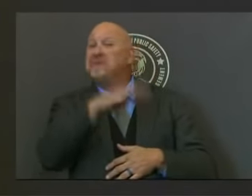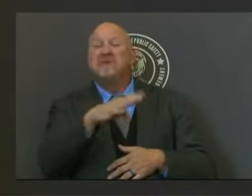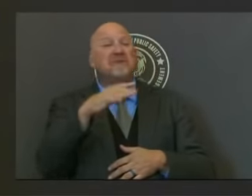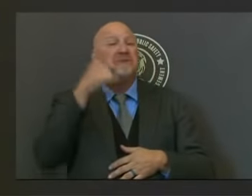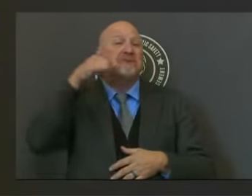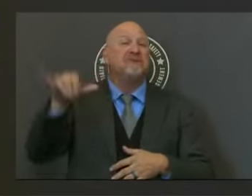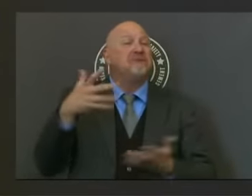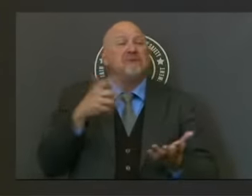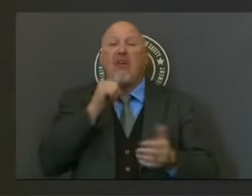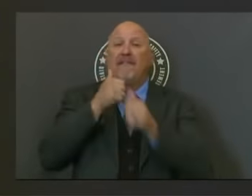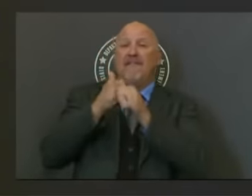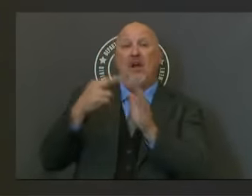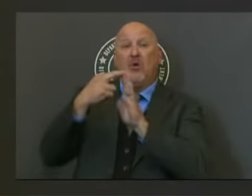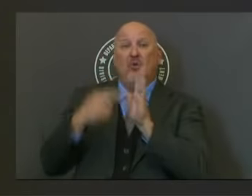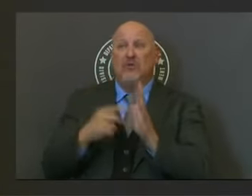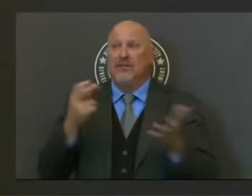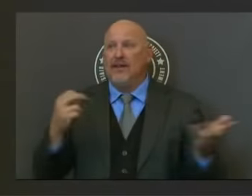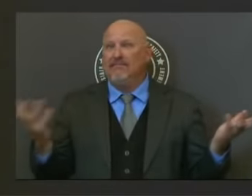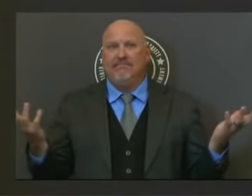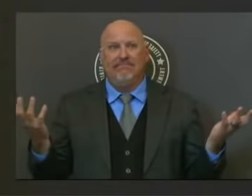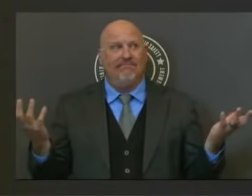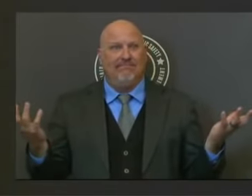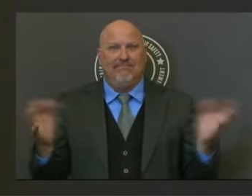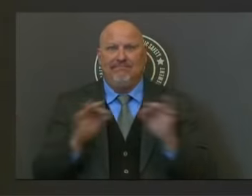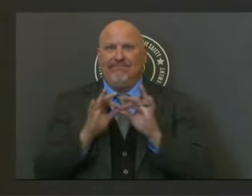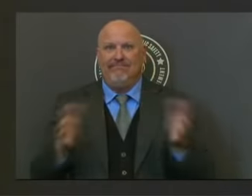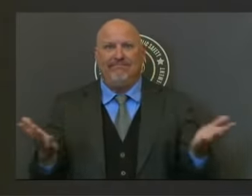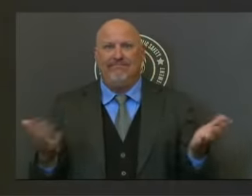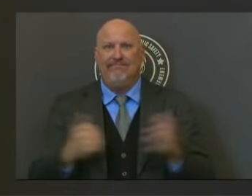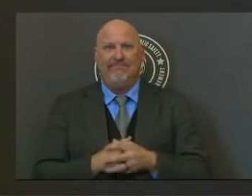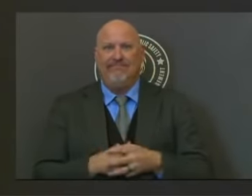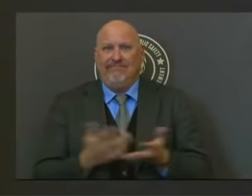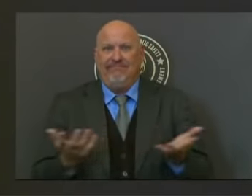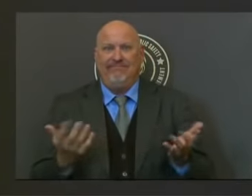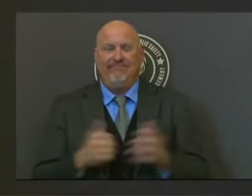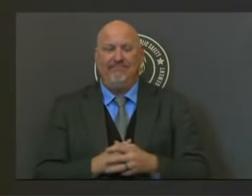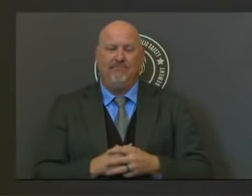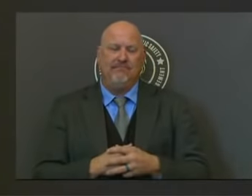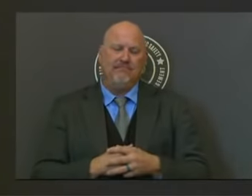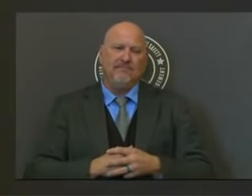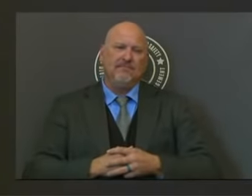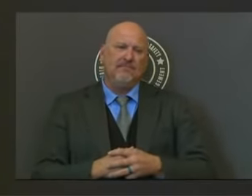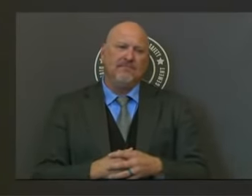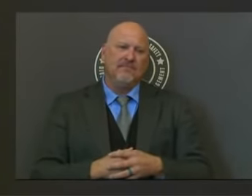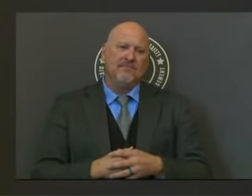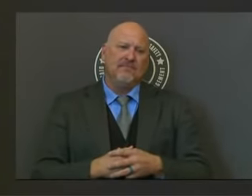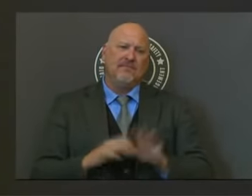media partners